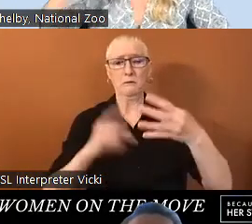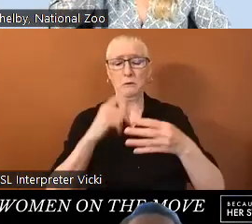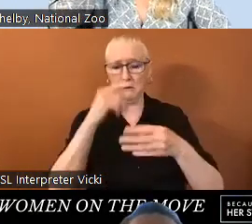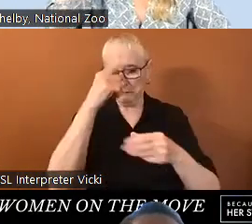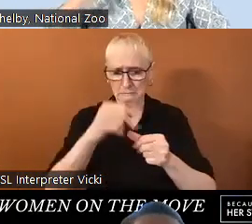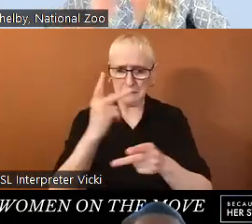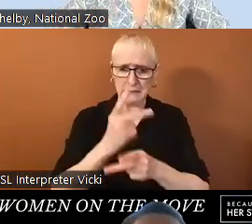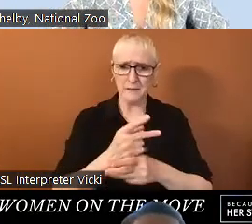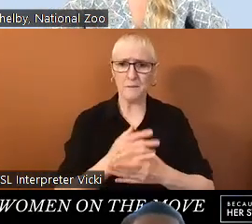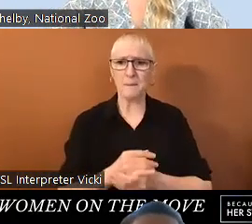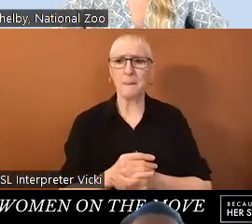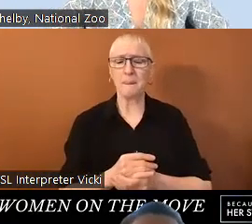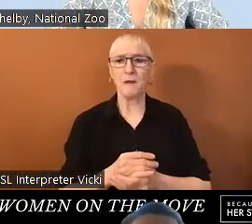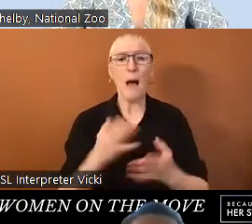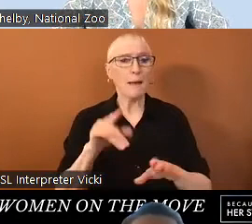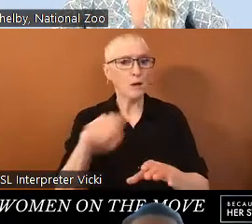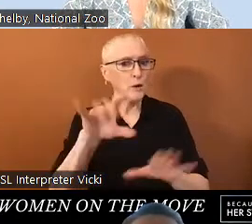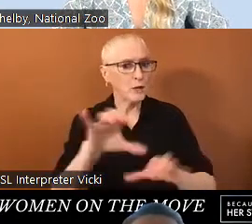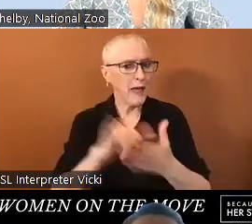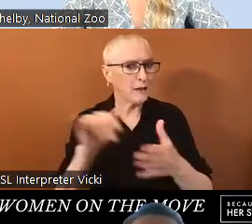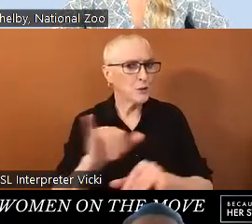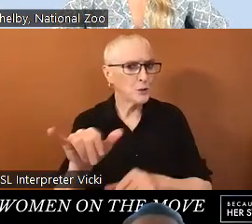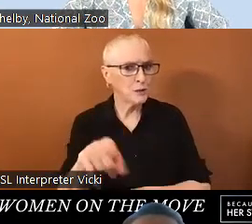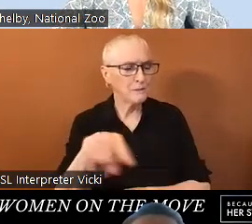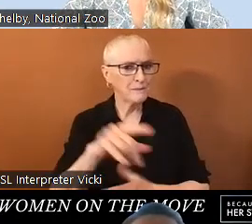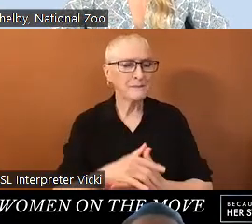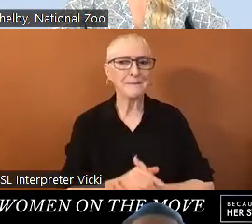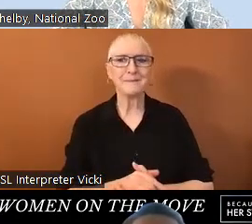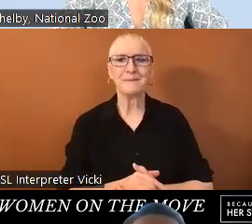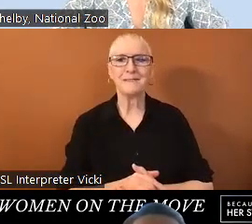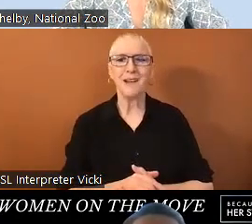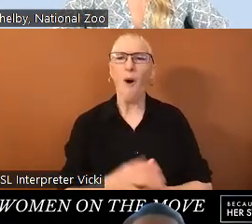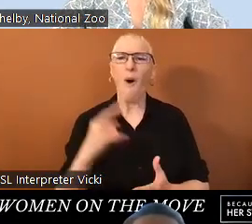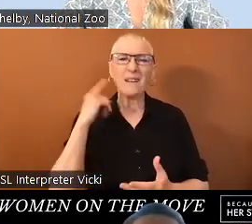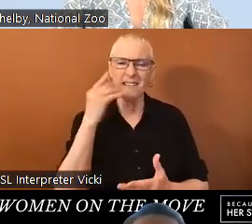but I bet you can do it, too. >>Shelby: Really? So that sounds like a lot of fun everybody. Let's try